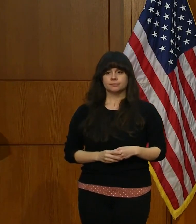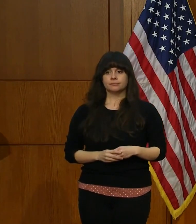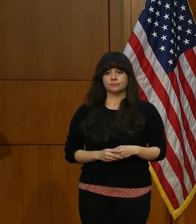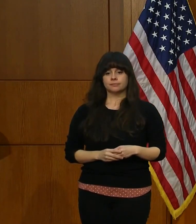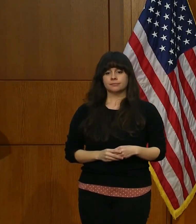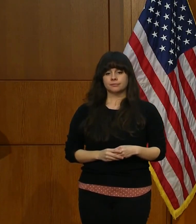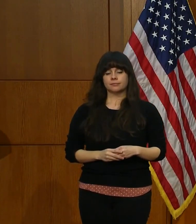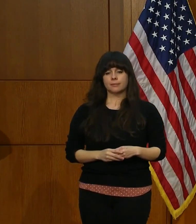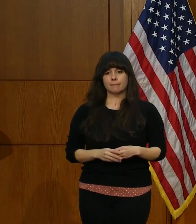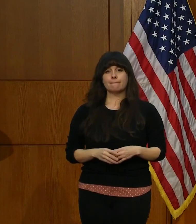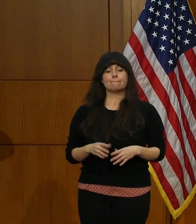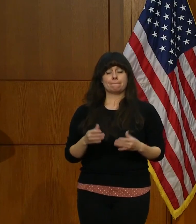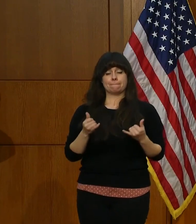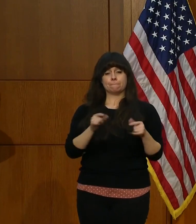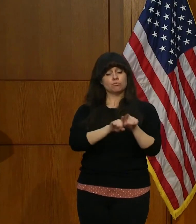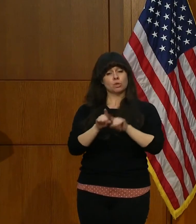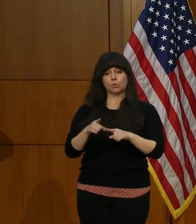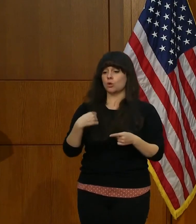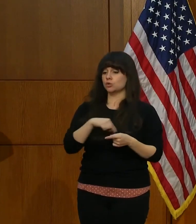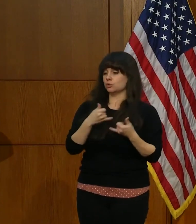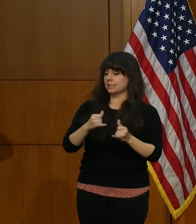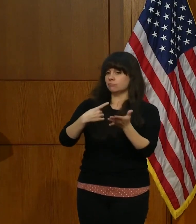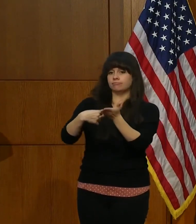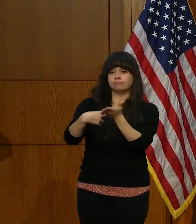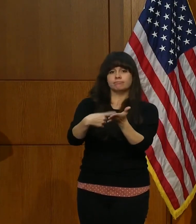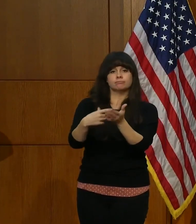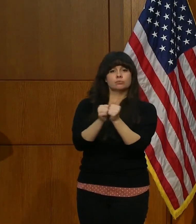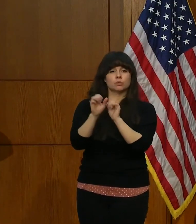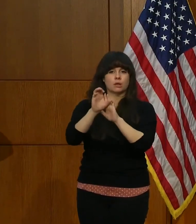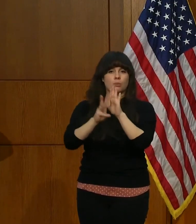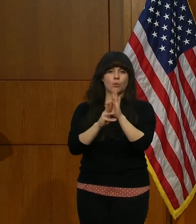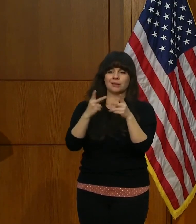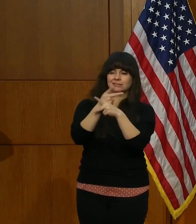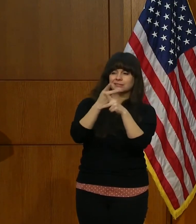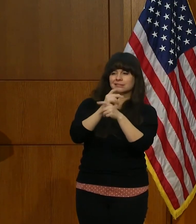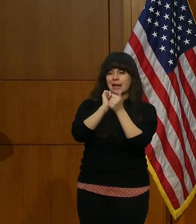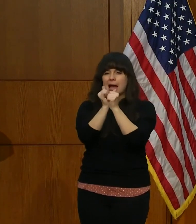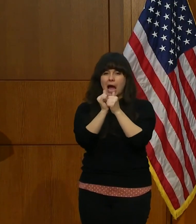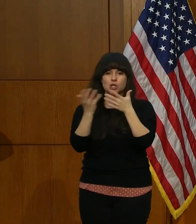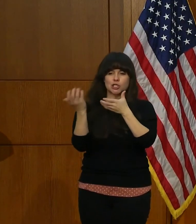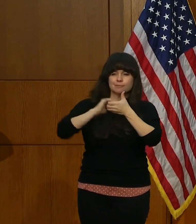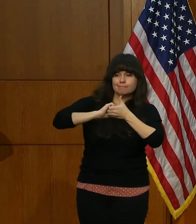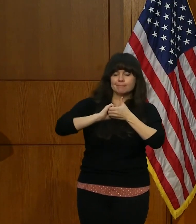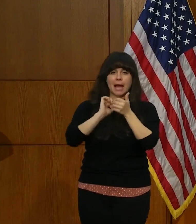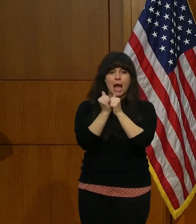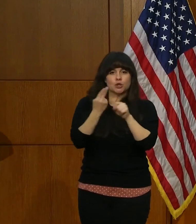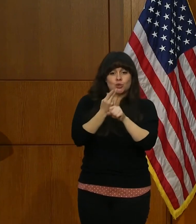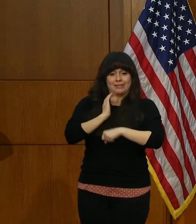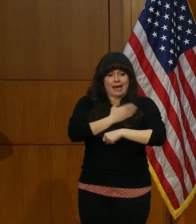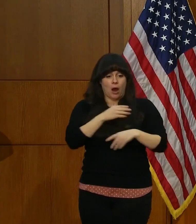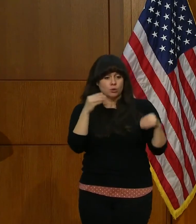WEEKS THEREAFTER. SO IN ADDITION TO THAT, YOU KNOW WE'RE IN CONVERSATIONS WITH THE